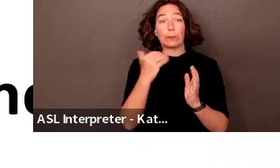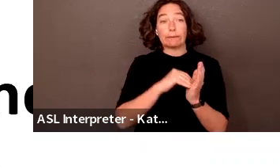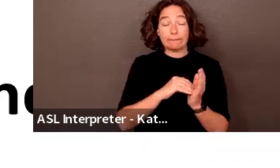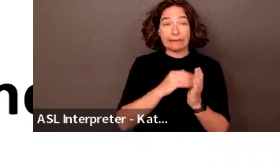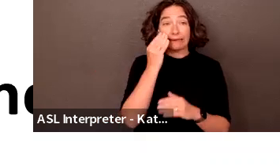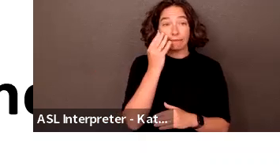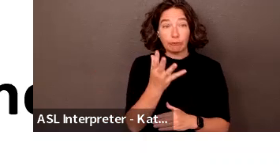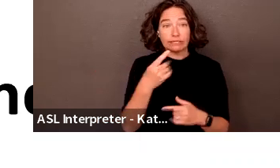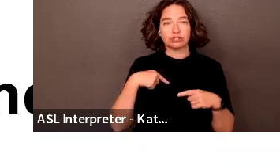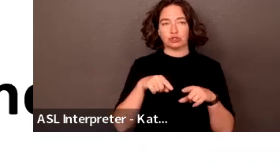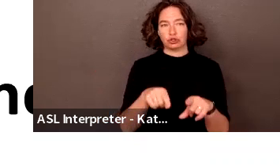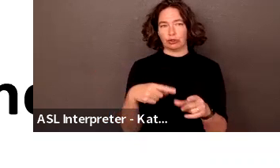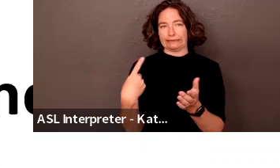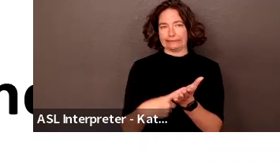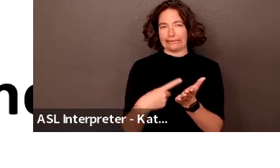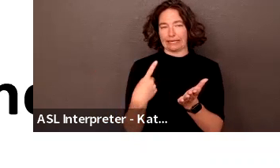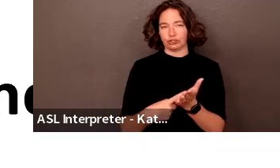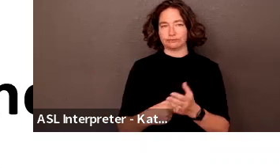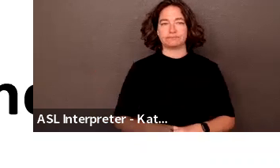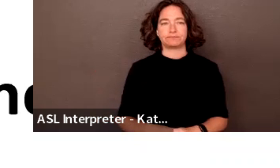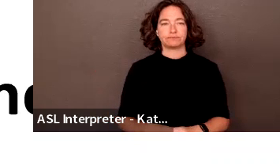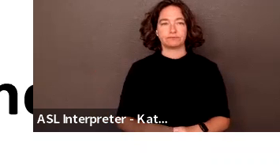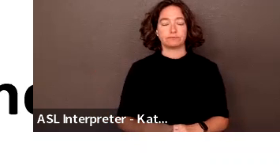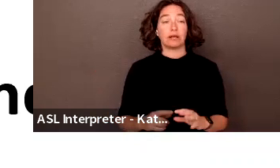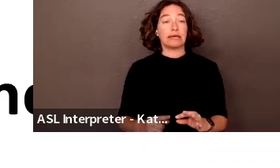space in different ways and how someone can best engage and it might